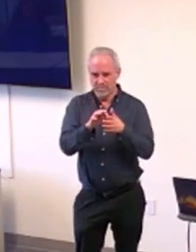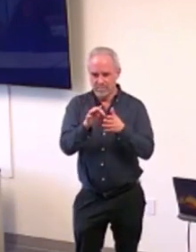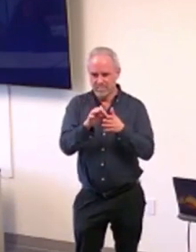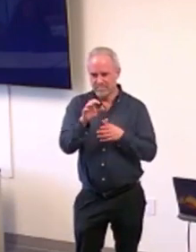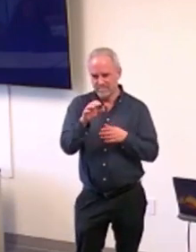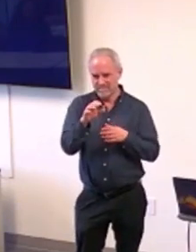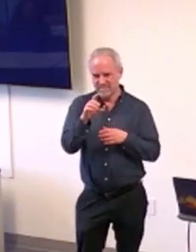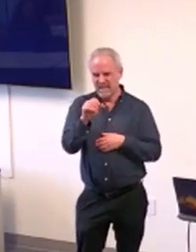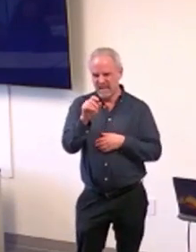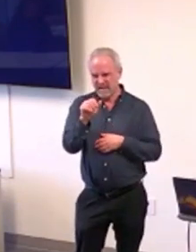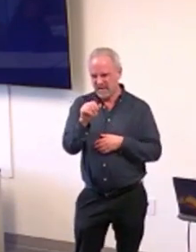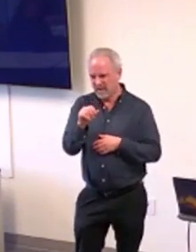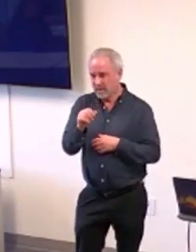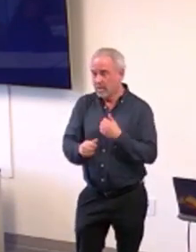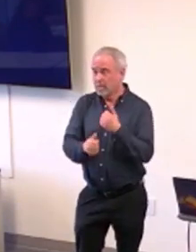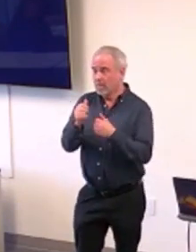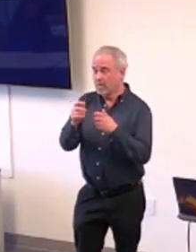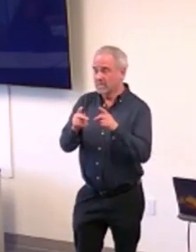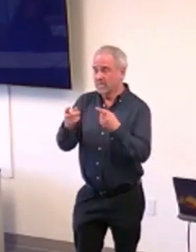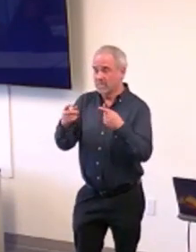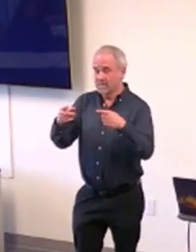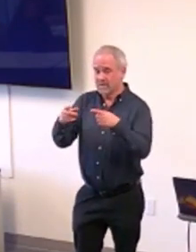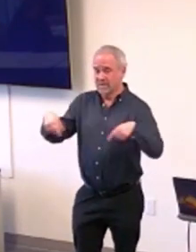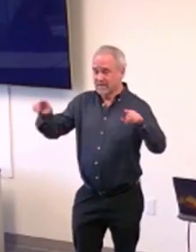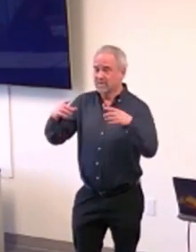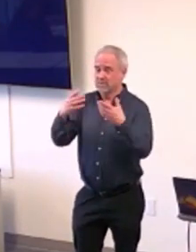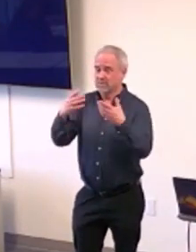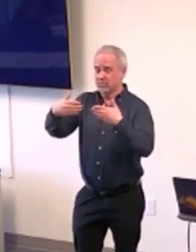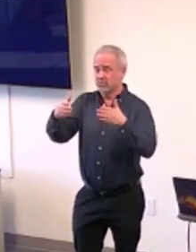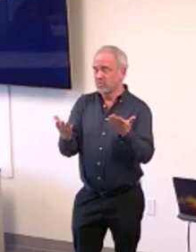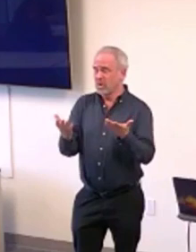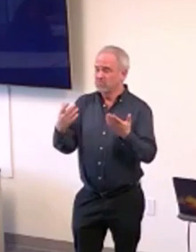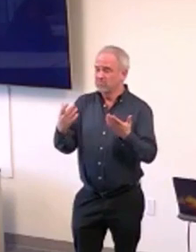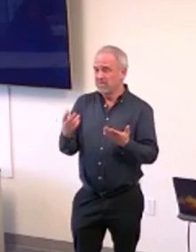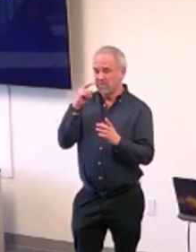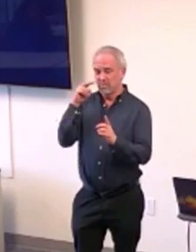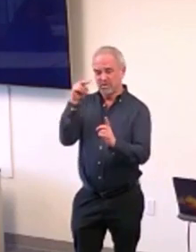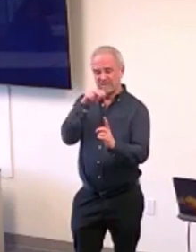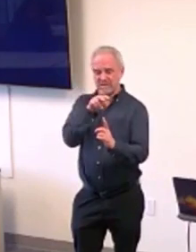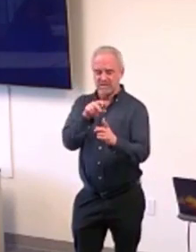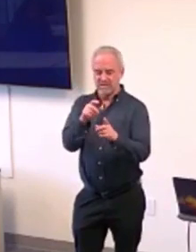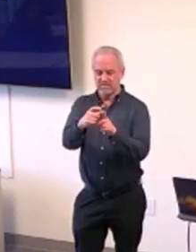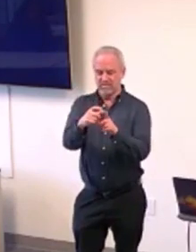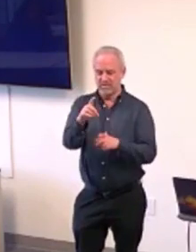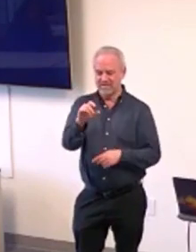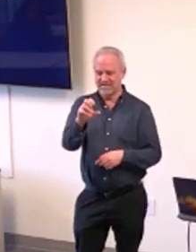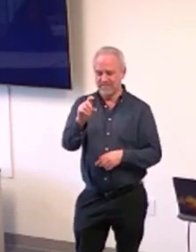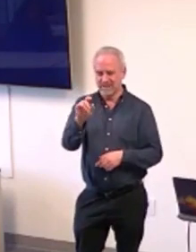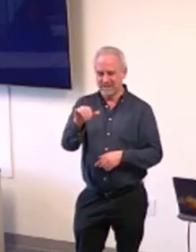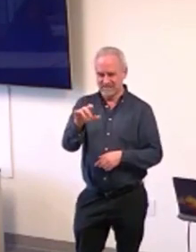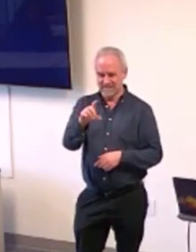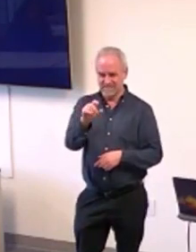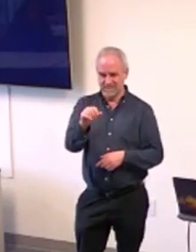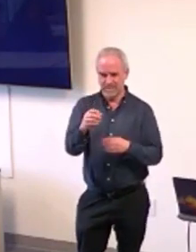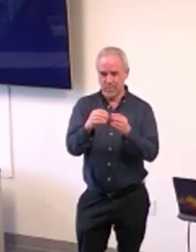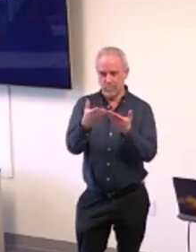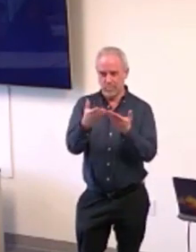in this room perceive disability is much more broad and fluid than the Bureau of Justice Statistics.